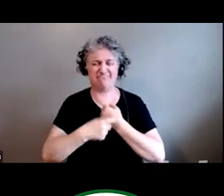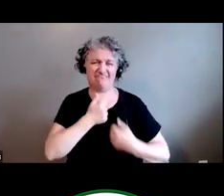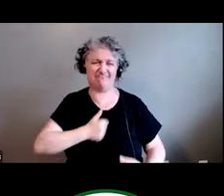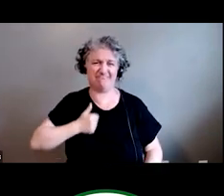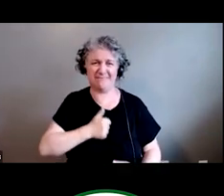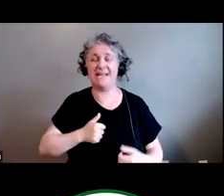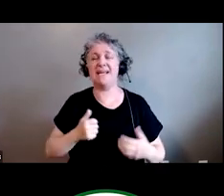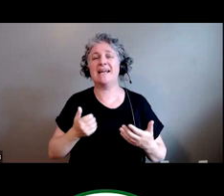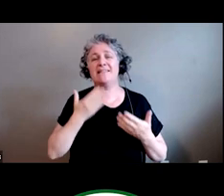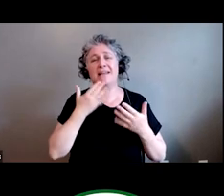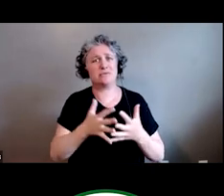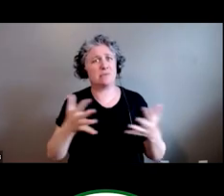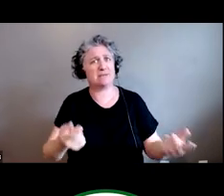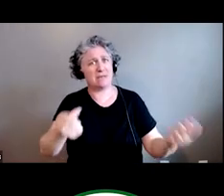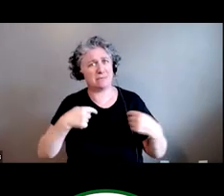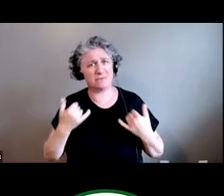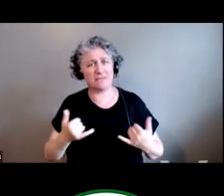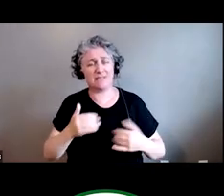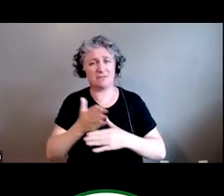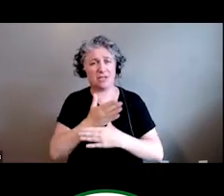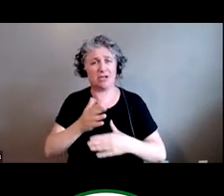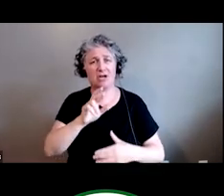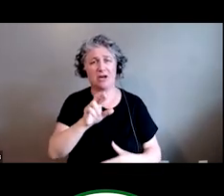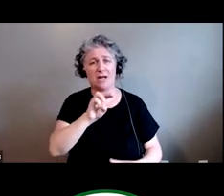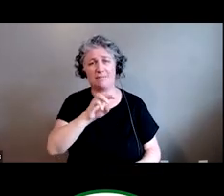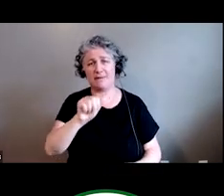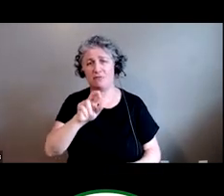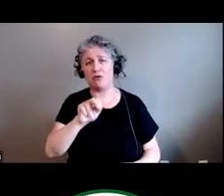coming today and sharing about Rocky Mountain Adaptive with us.